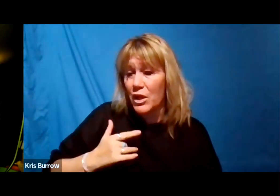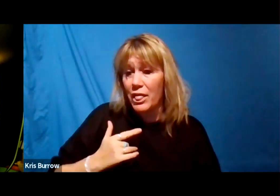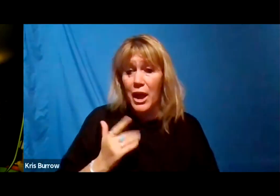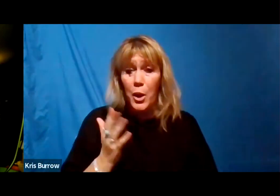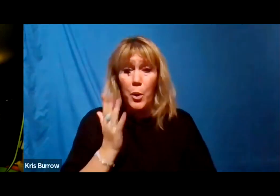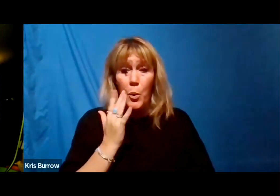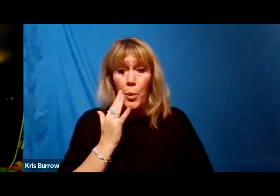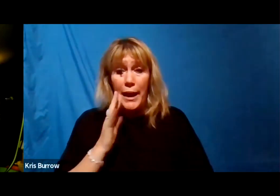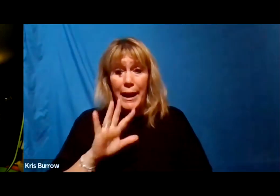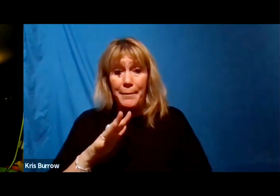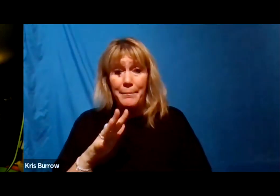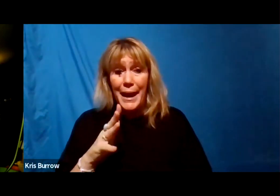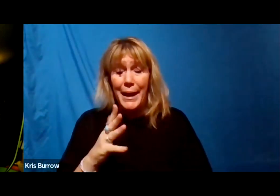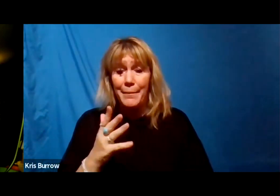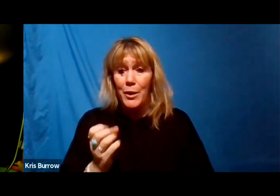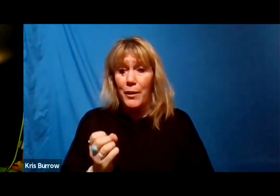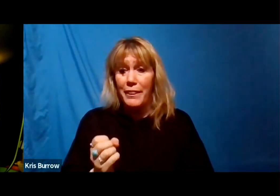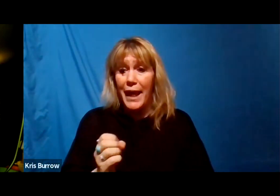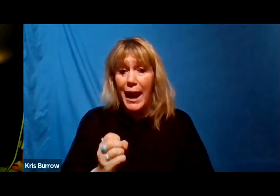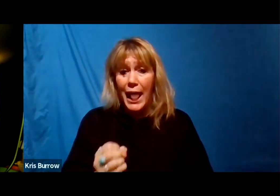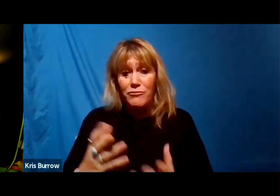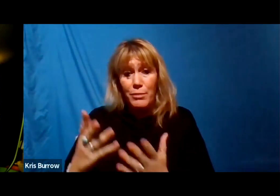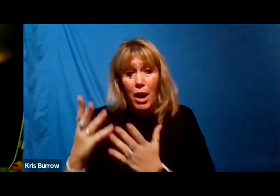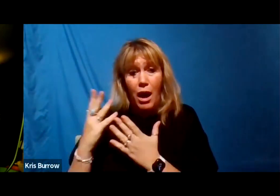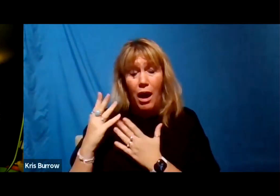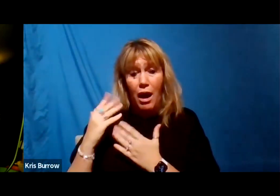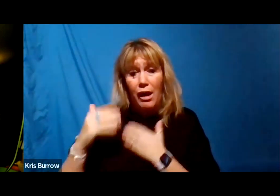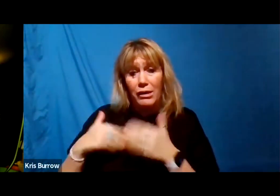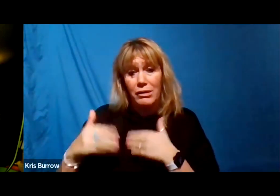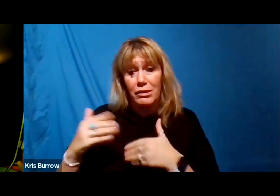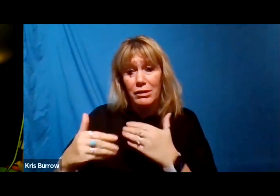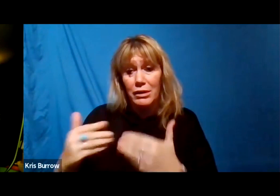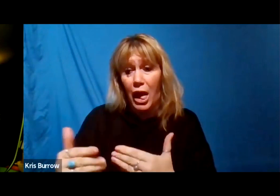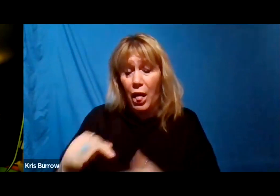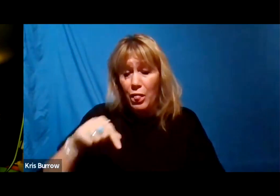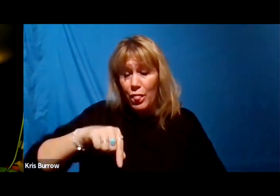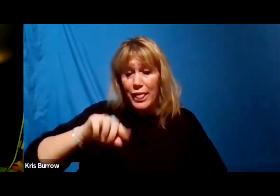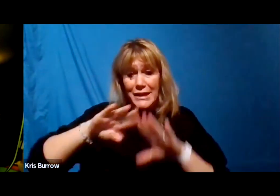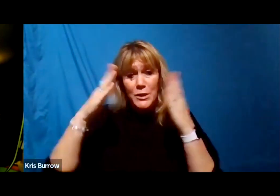who is my beautiful, my beautiful child